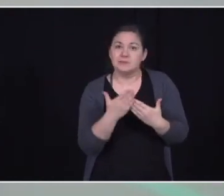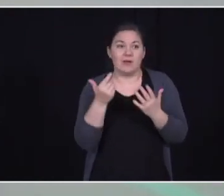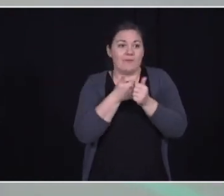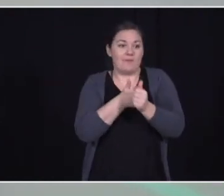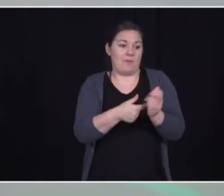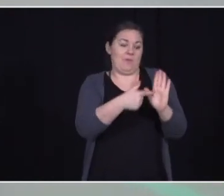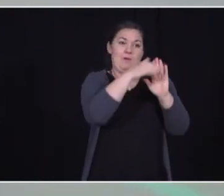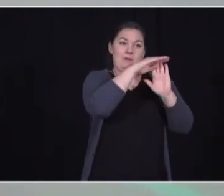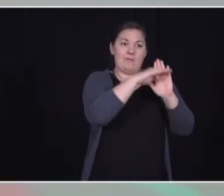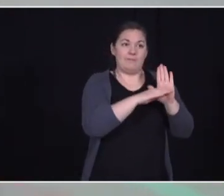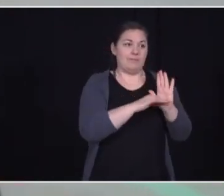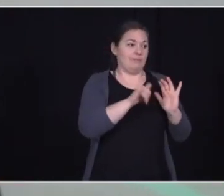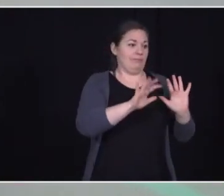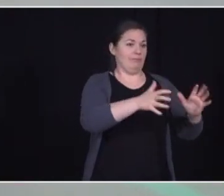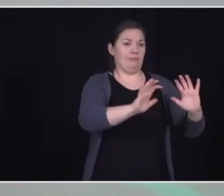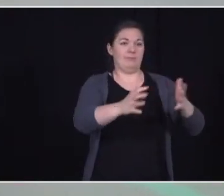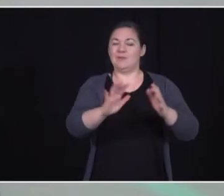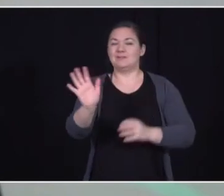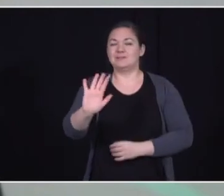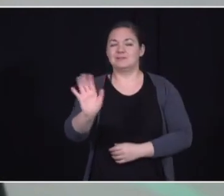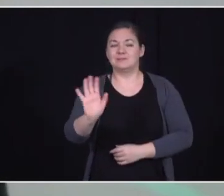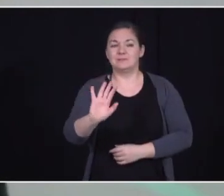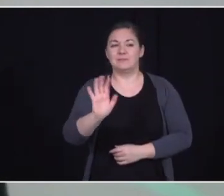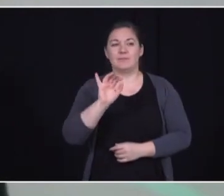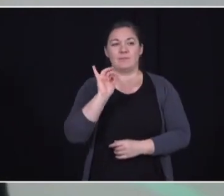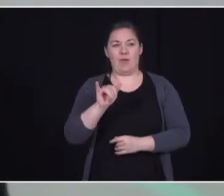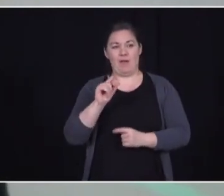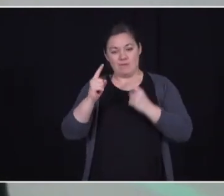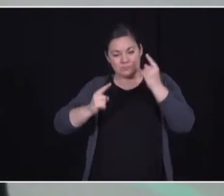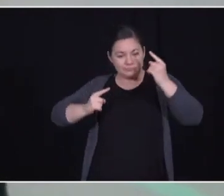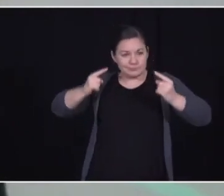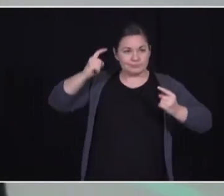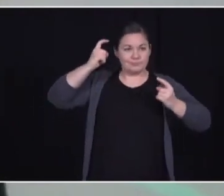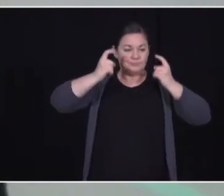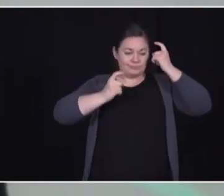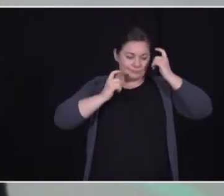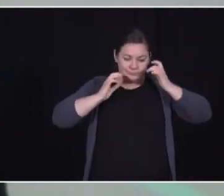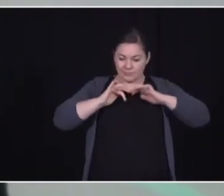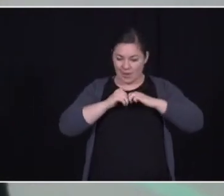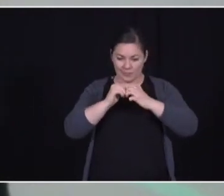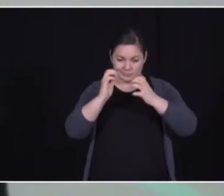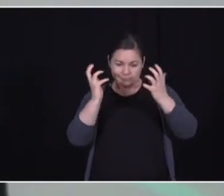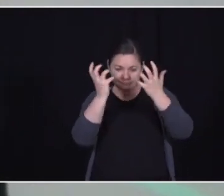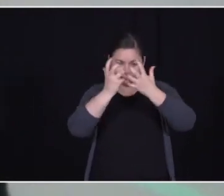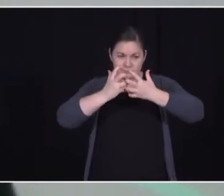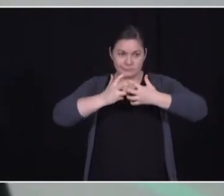And so, we wanted to build in, the thinking we can think about those that are risk for the